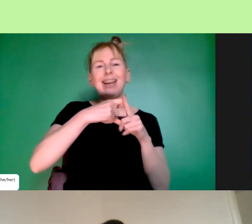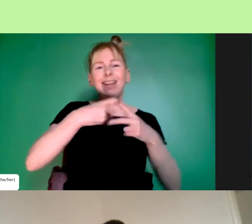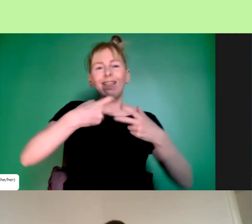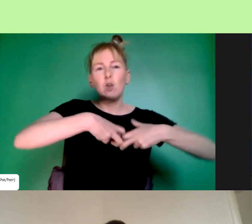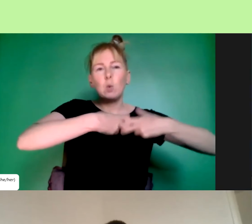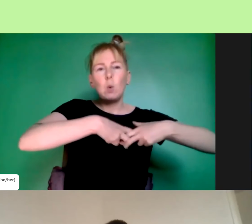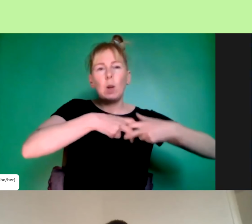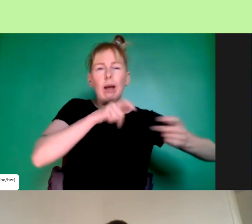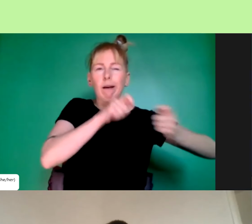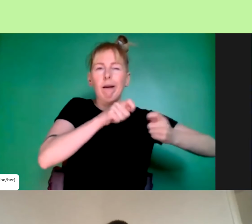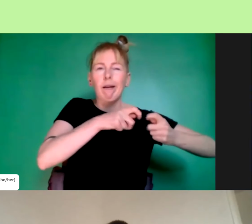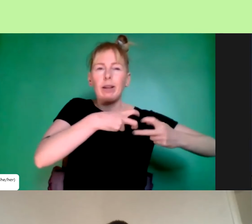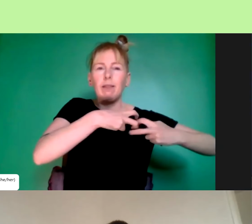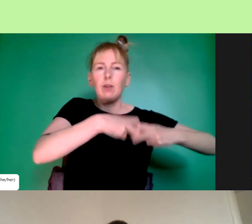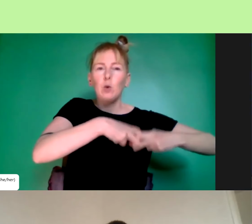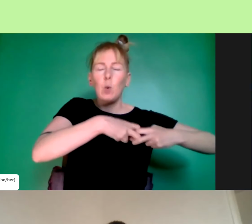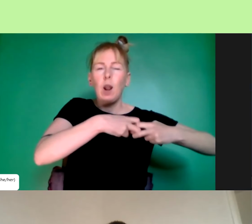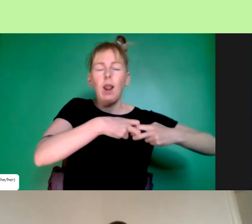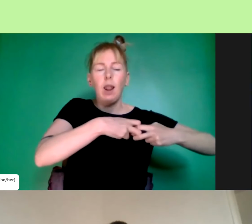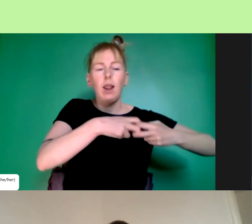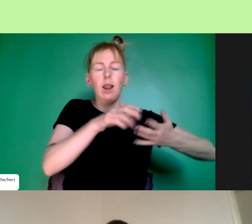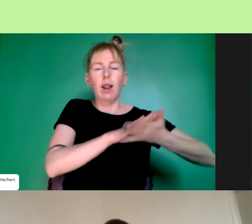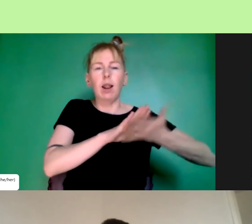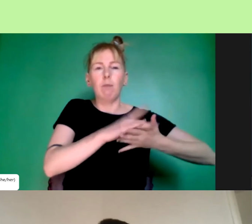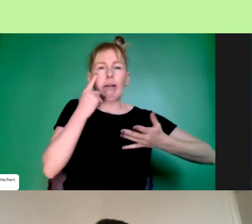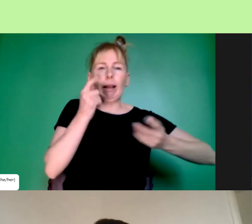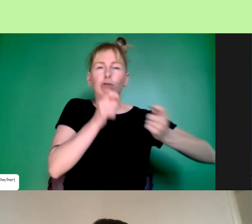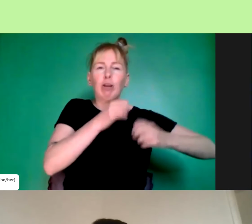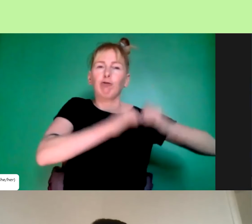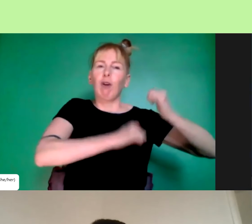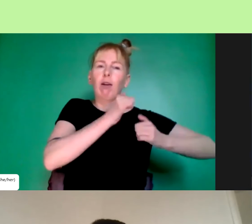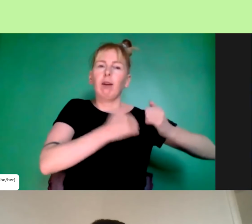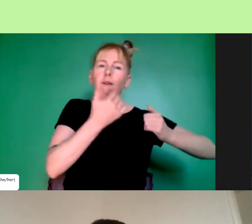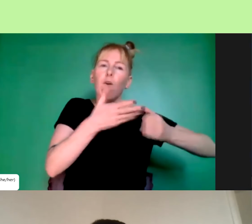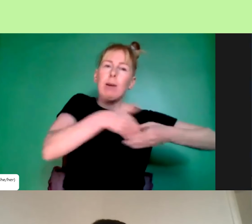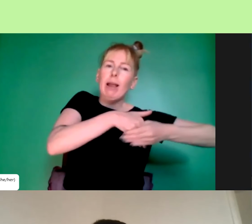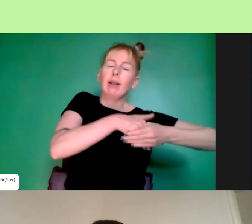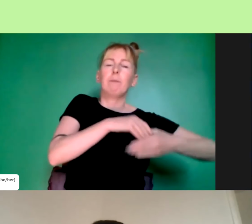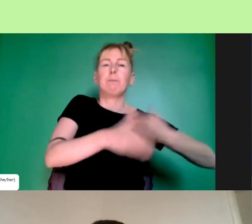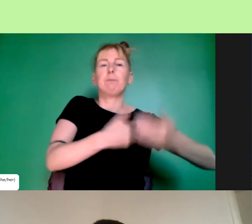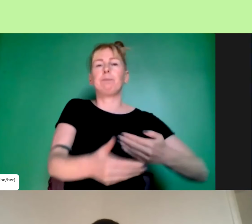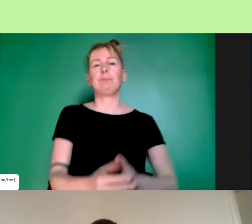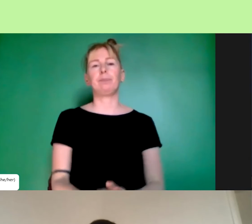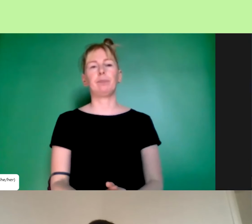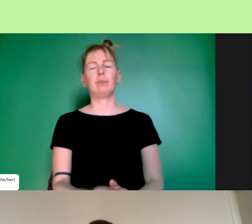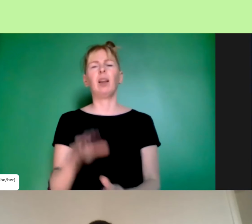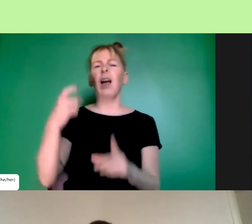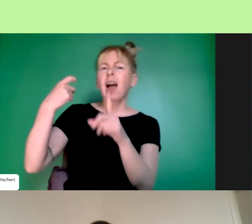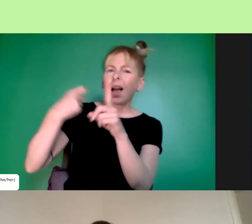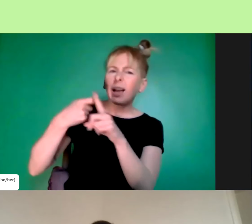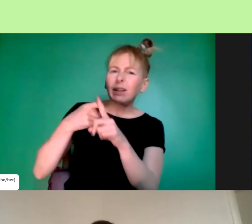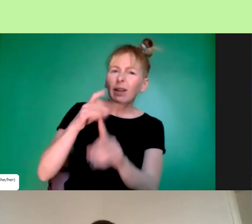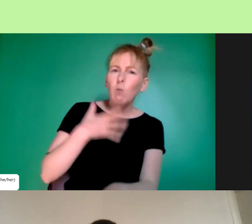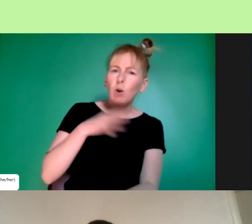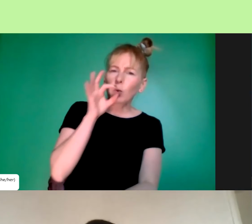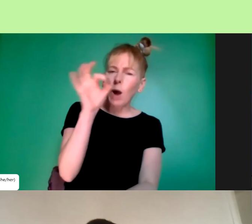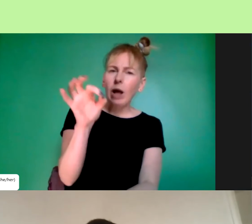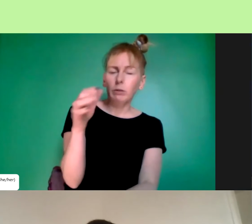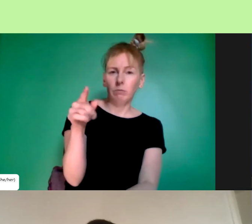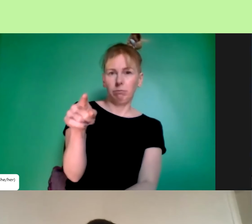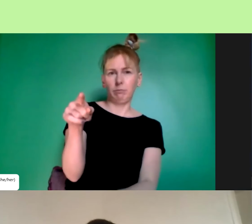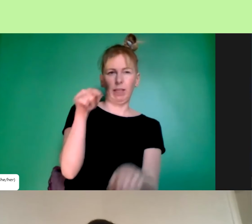how you have been manifesting some of the ideas that you've been talking about?